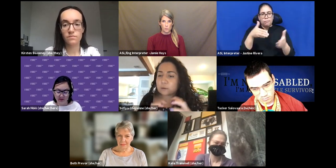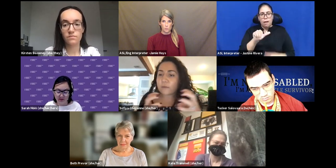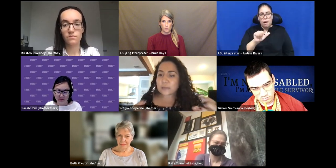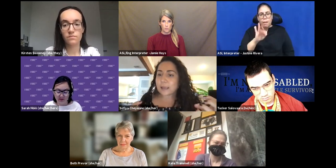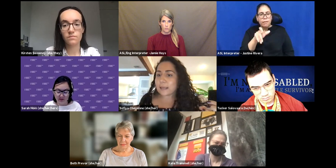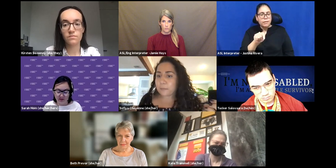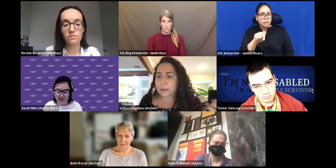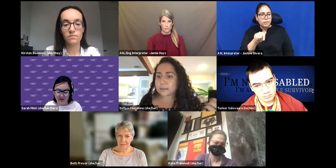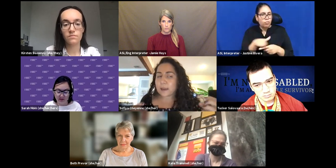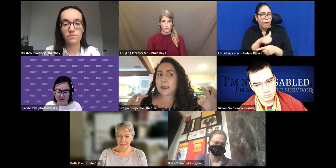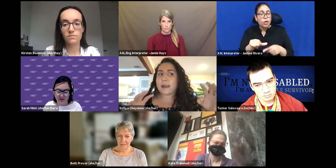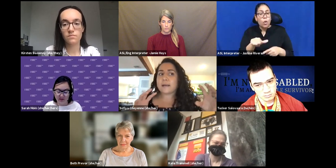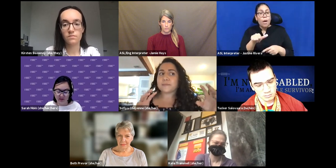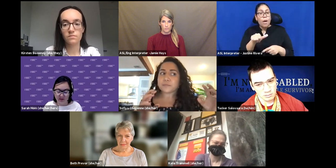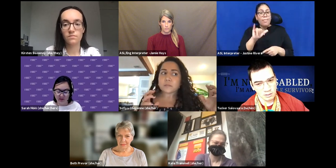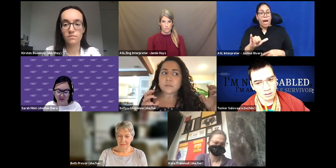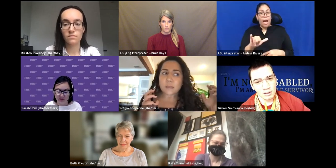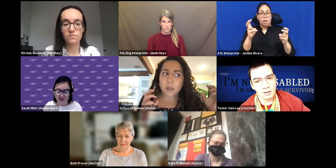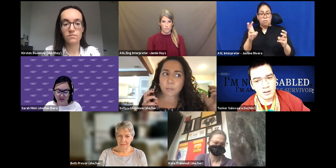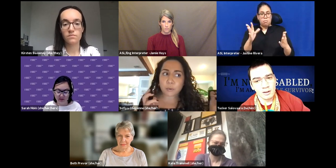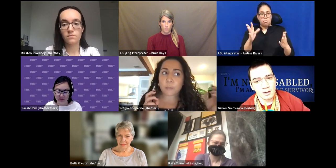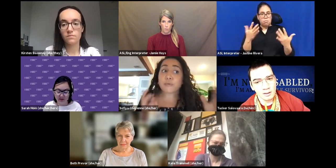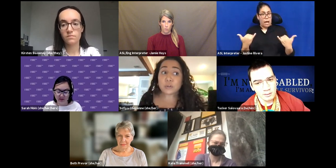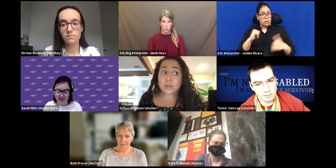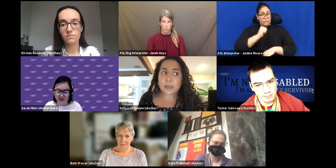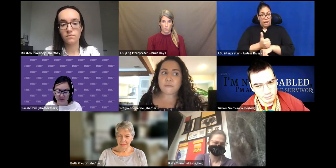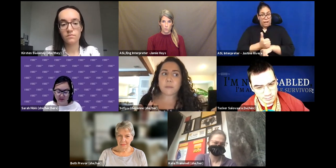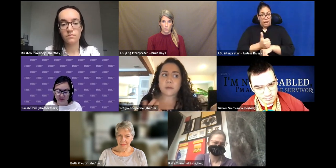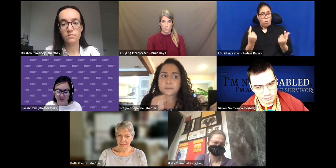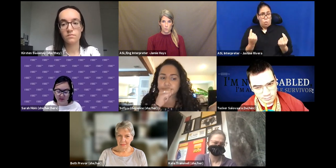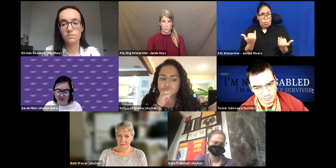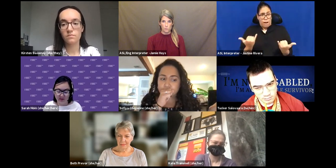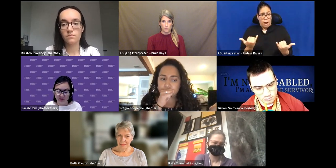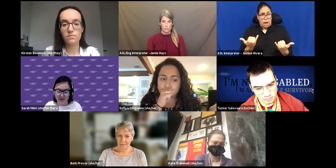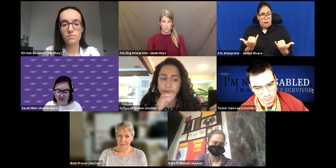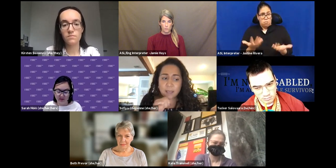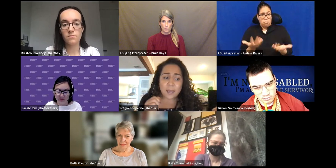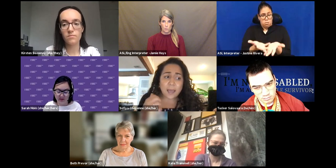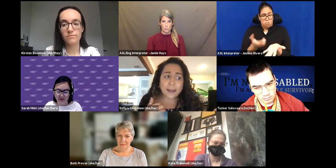sort of taking that baseline and approaching it from an